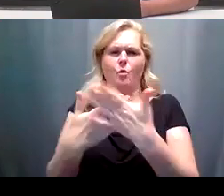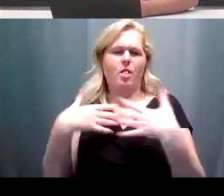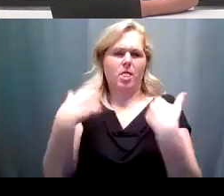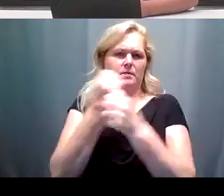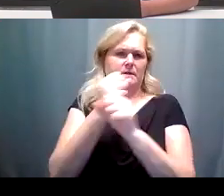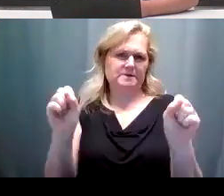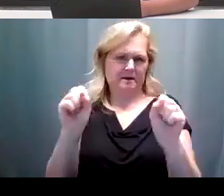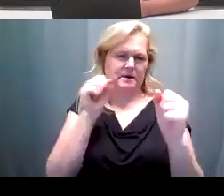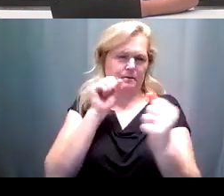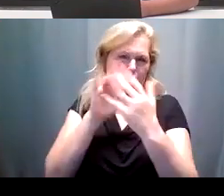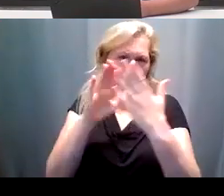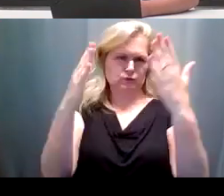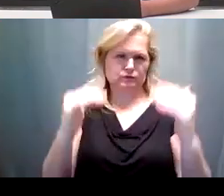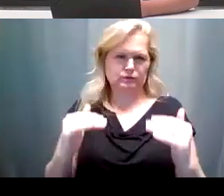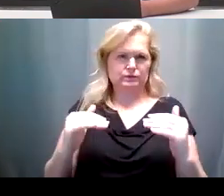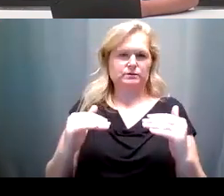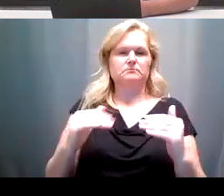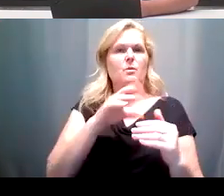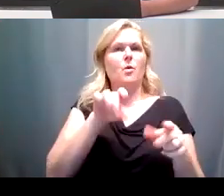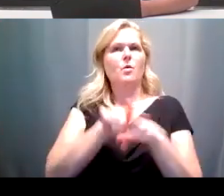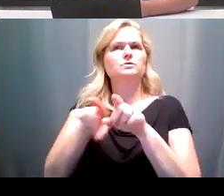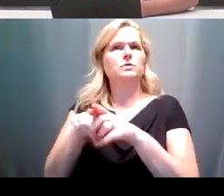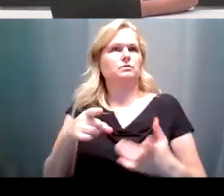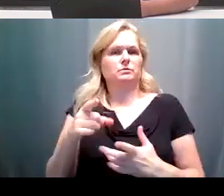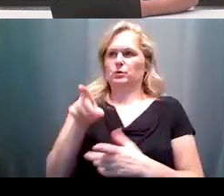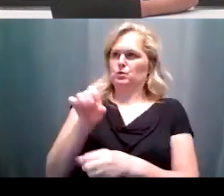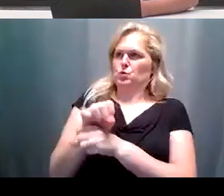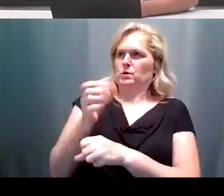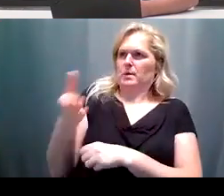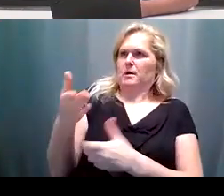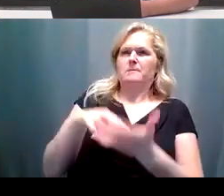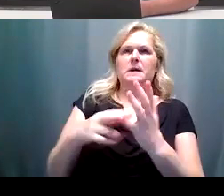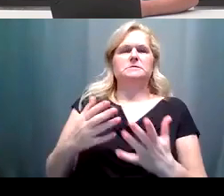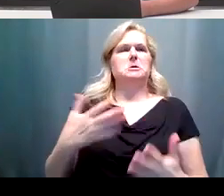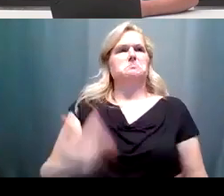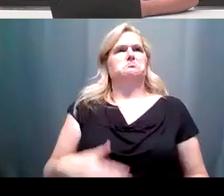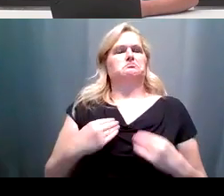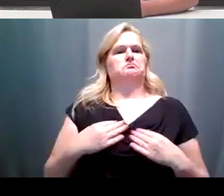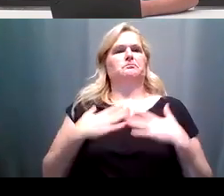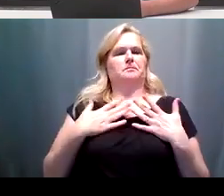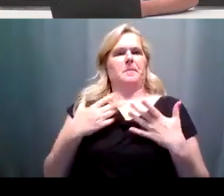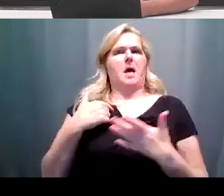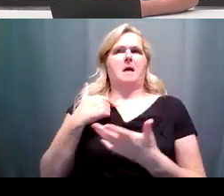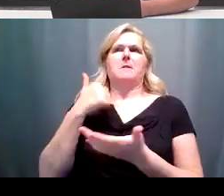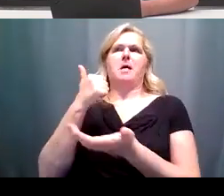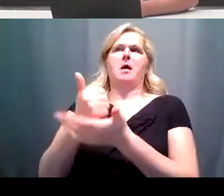A sense of satisfaction in knowing you are contributing to the health of your democracy in your community